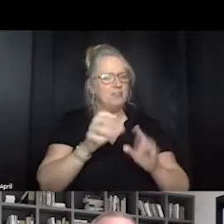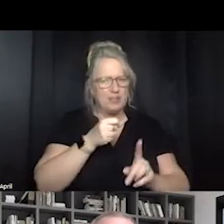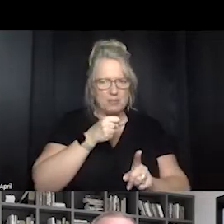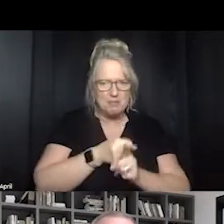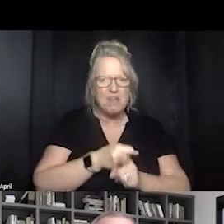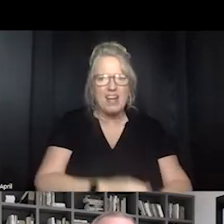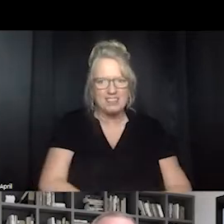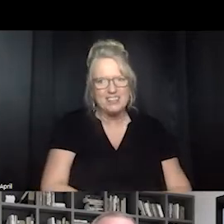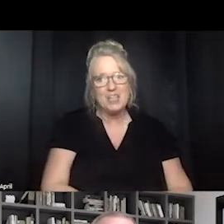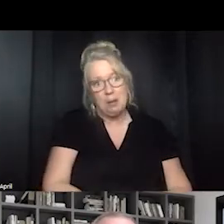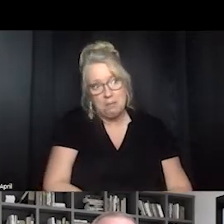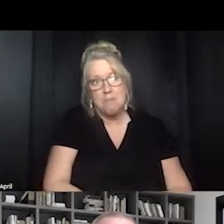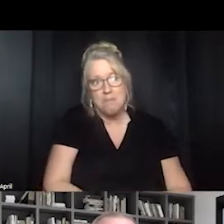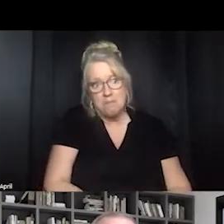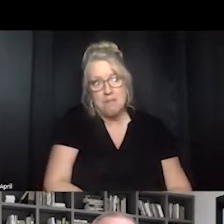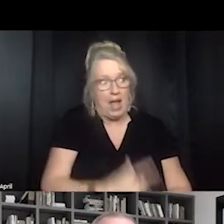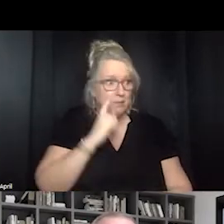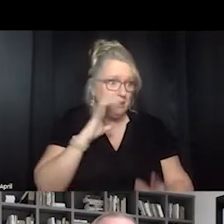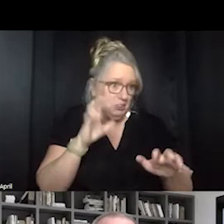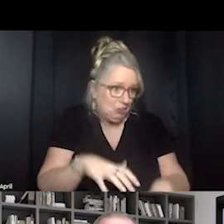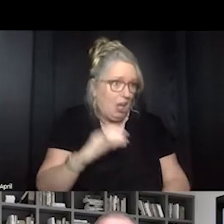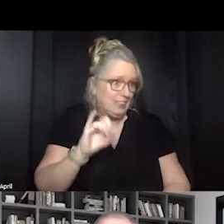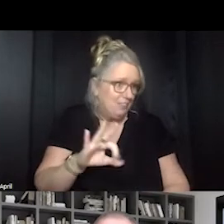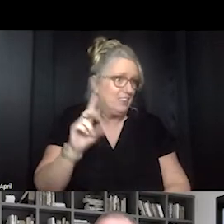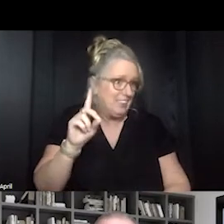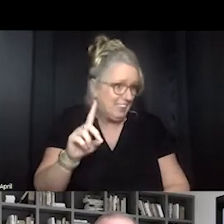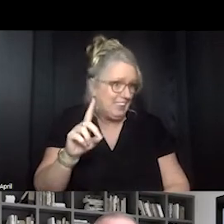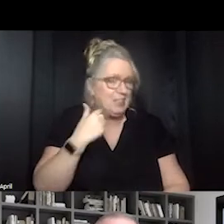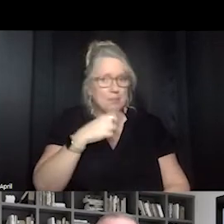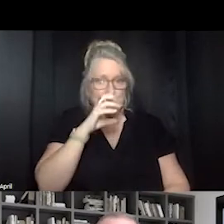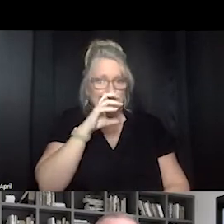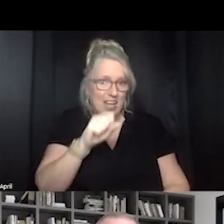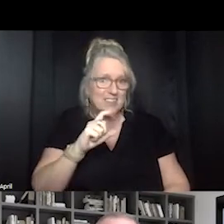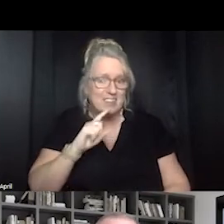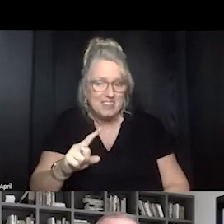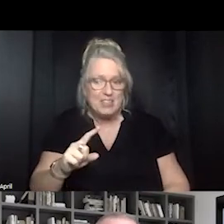I WOULD BE SHOCKED IF IT WAS D. BUT FASCINATING IF IT IS. I THINK THAT IS A REALLY